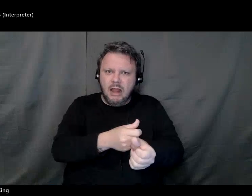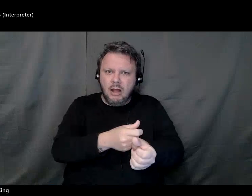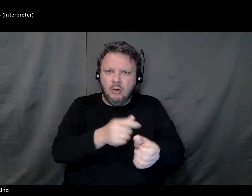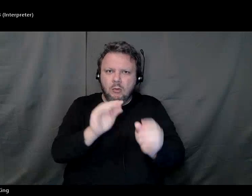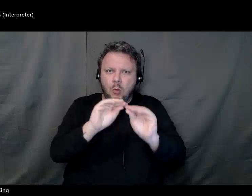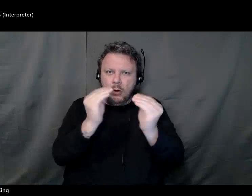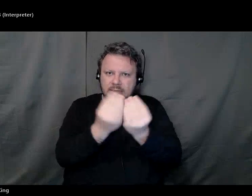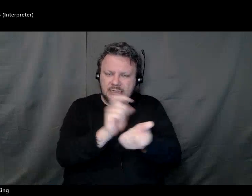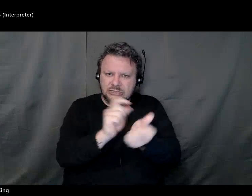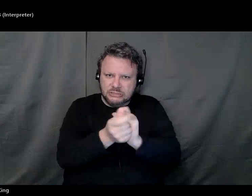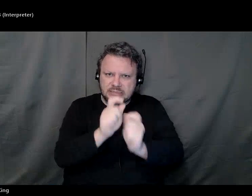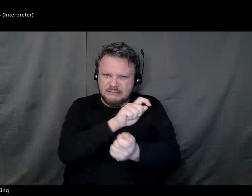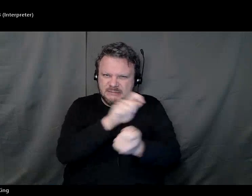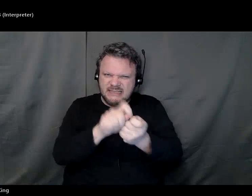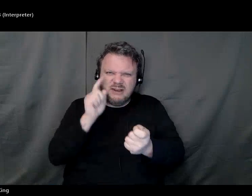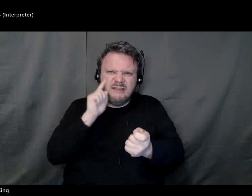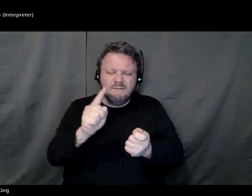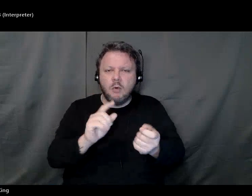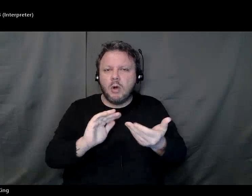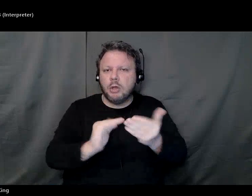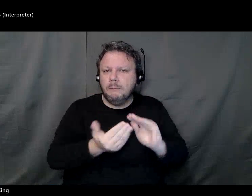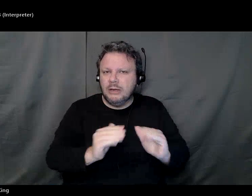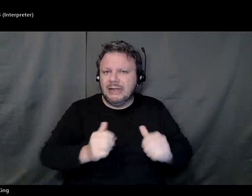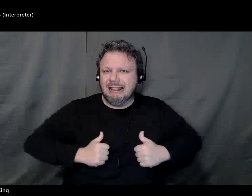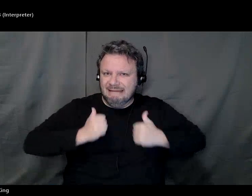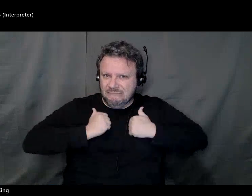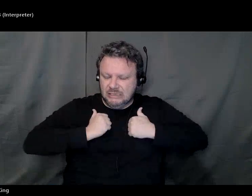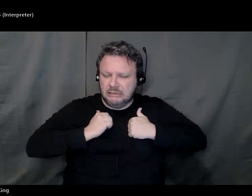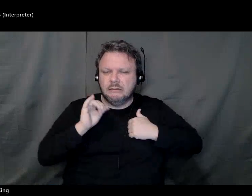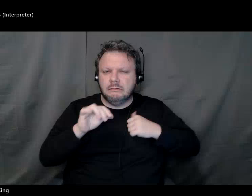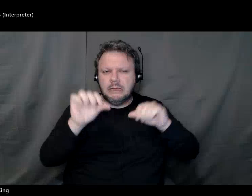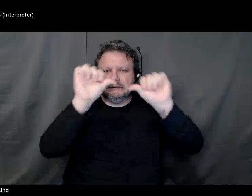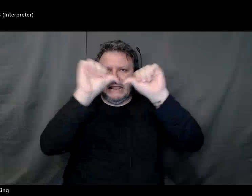Specifically, within the administration for Community living, which is the agency that.